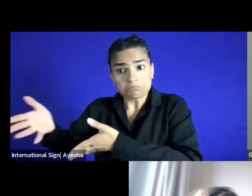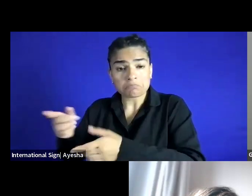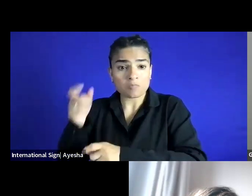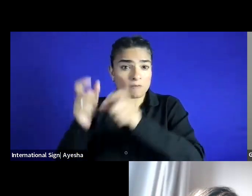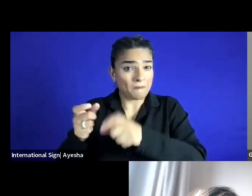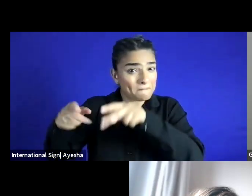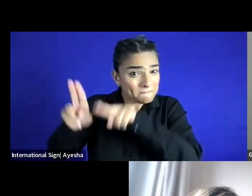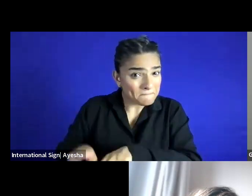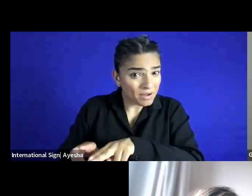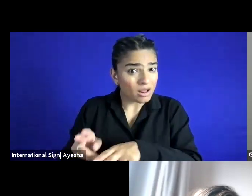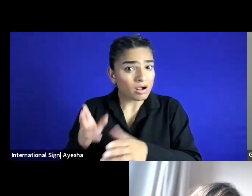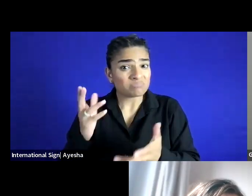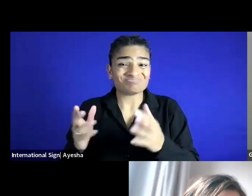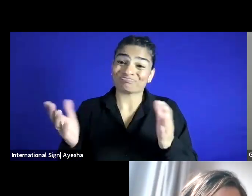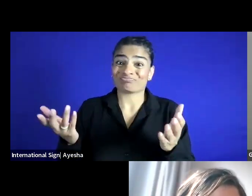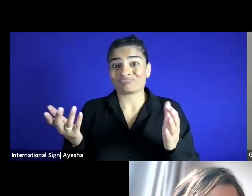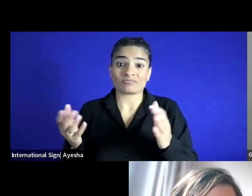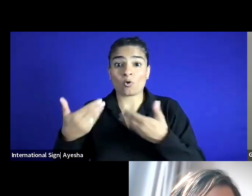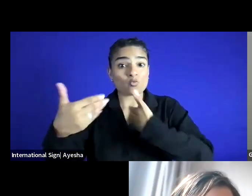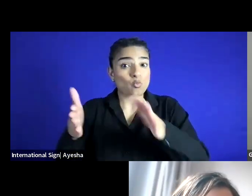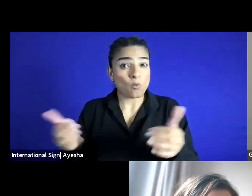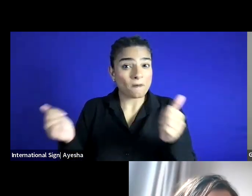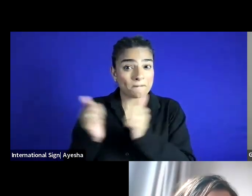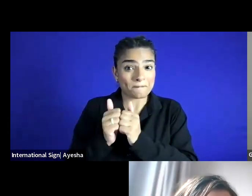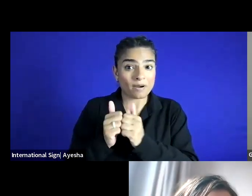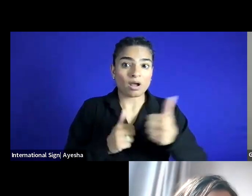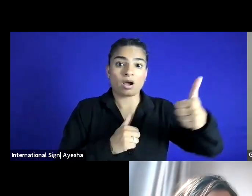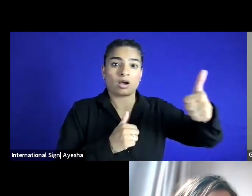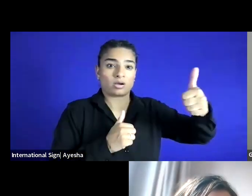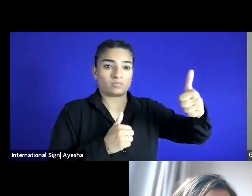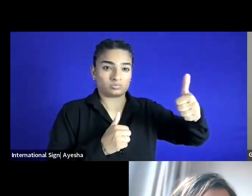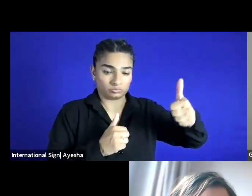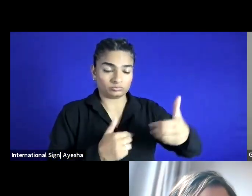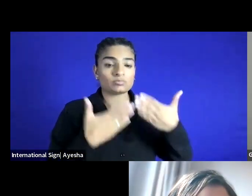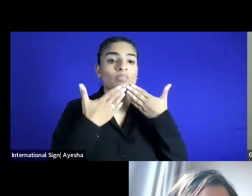Thank you. Gopichand, Ina, since Zina is here, is it okay?